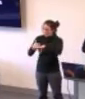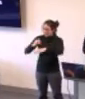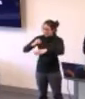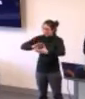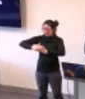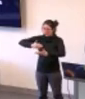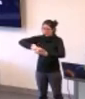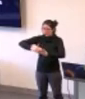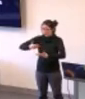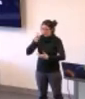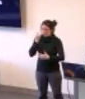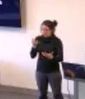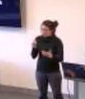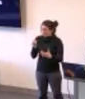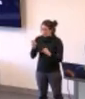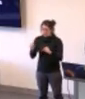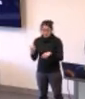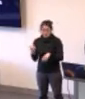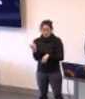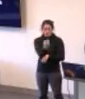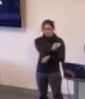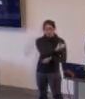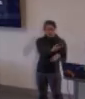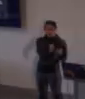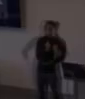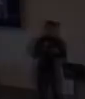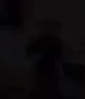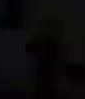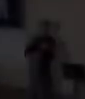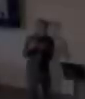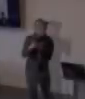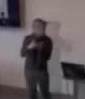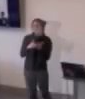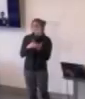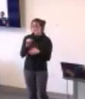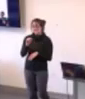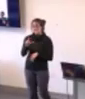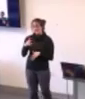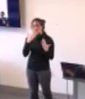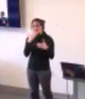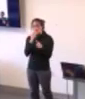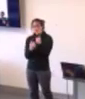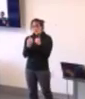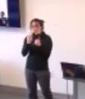It's your choice. Anybody? Call out. Thanks, everyone for your patience as we try